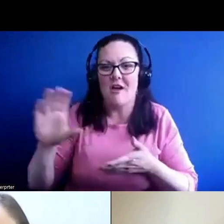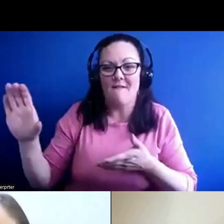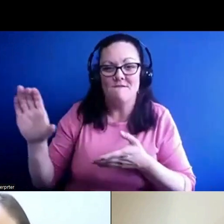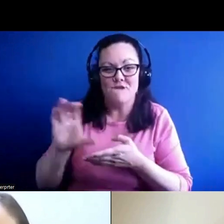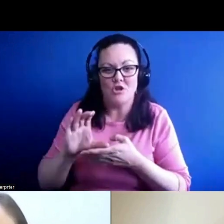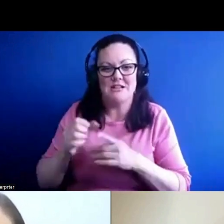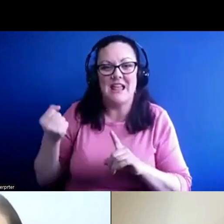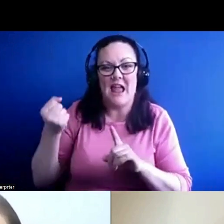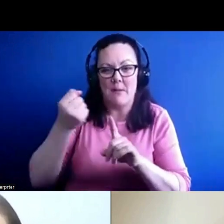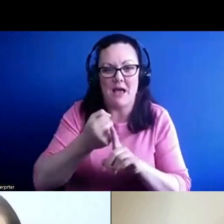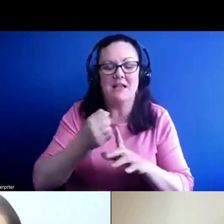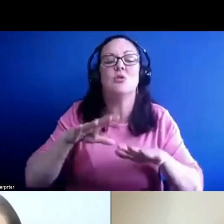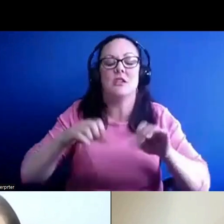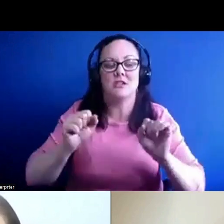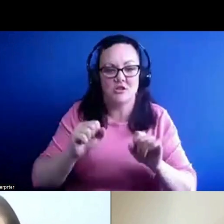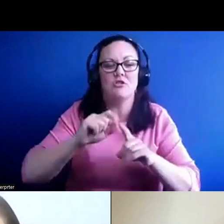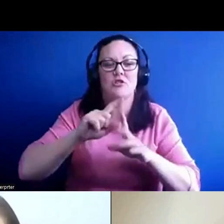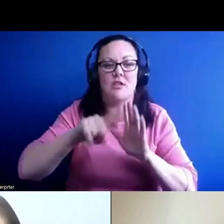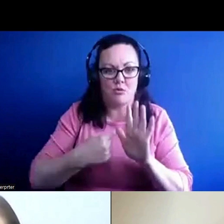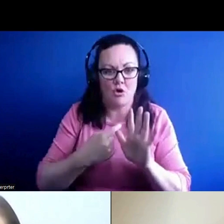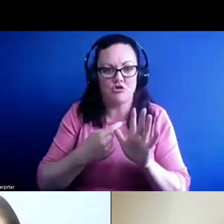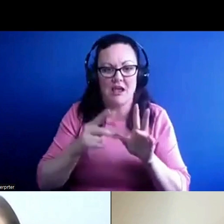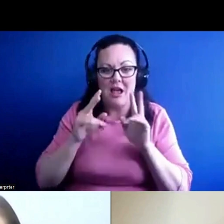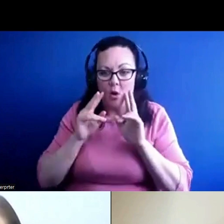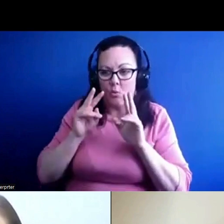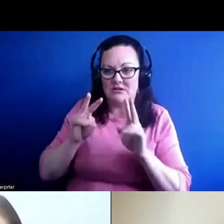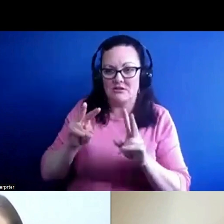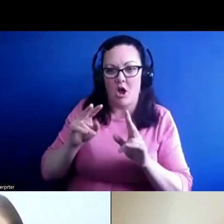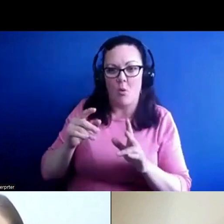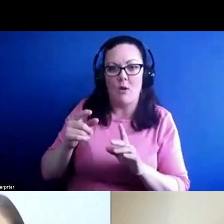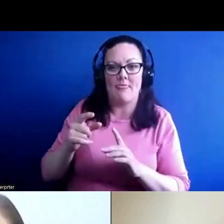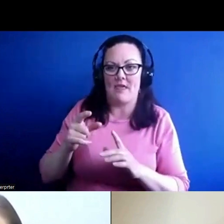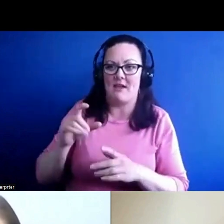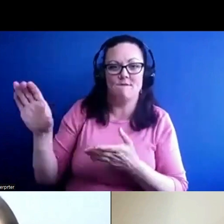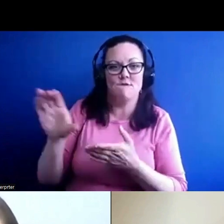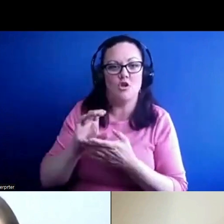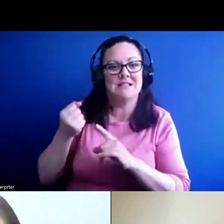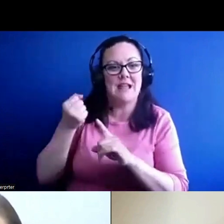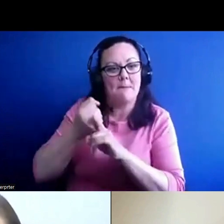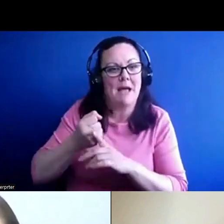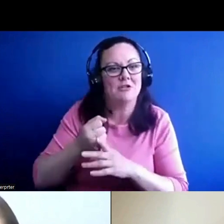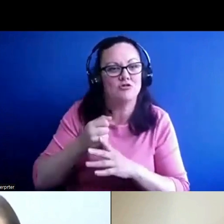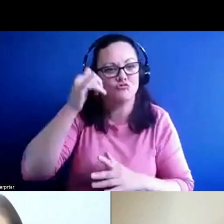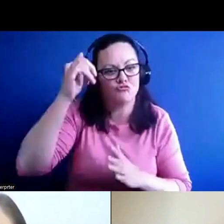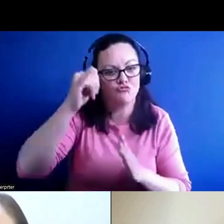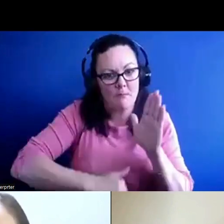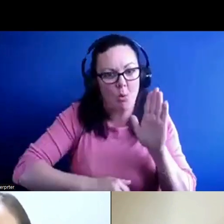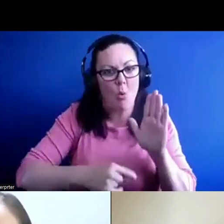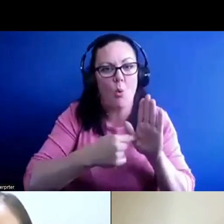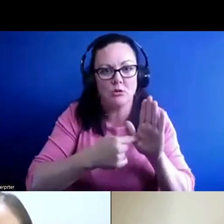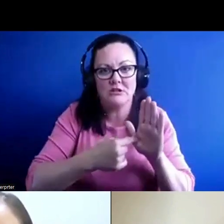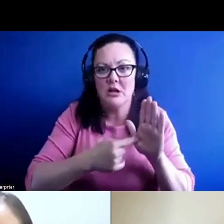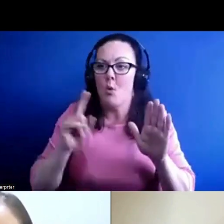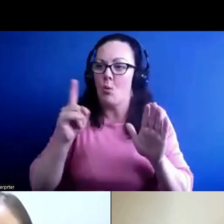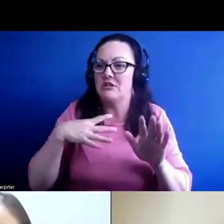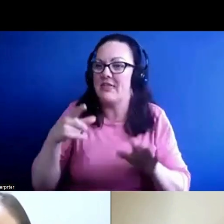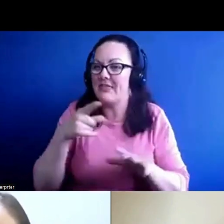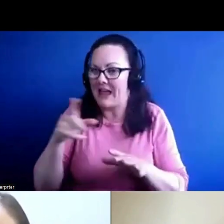beginning of any project we start by looking at our funders impact reports and saying what will they need and that helps us